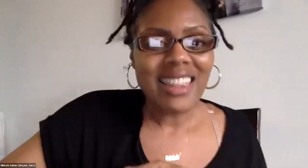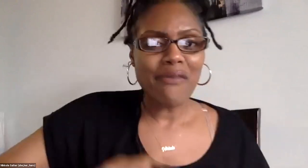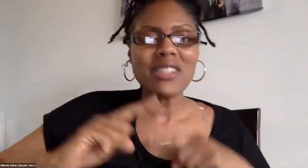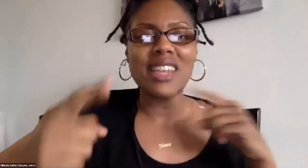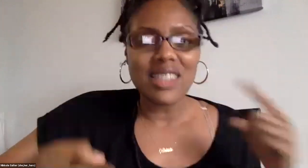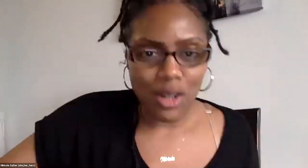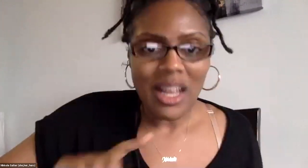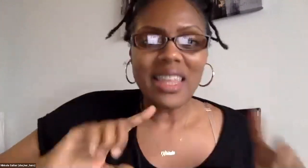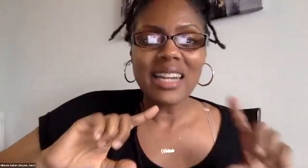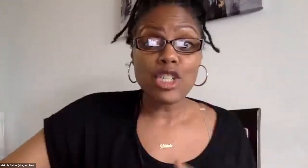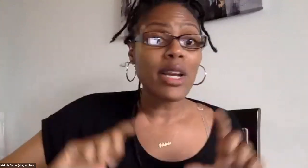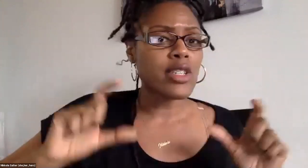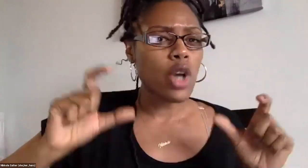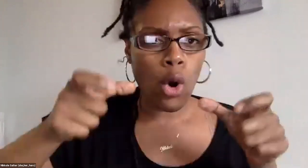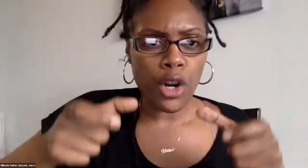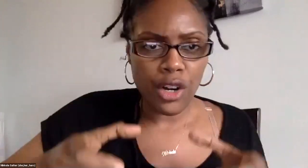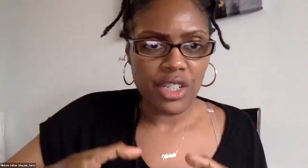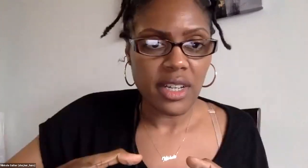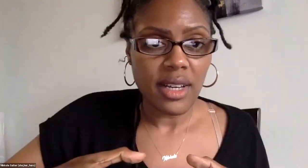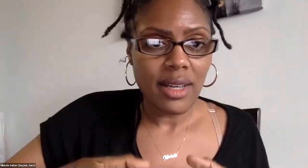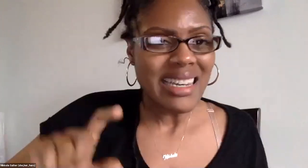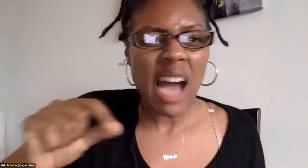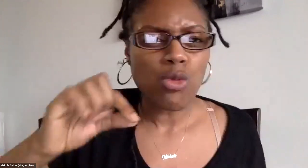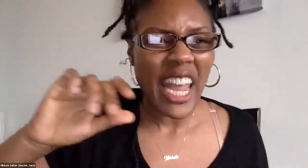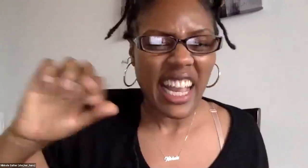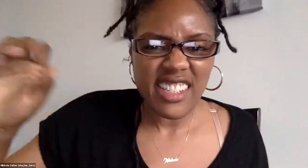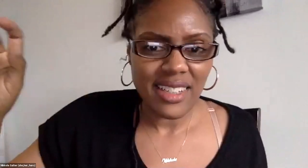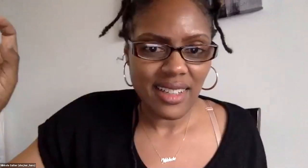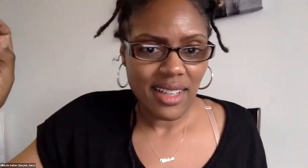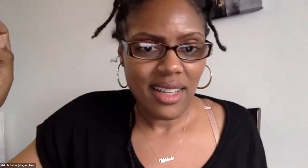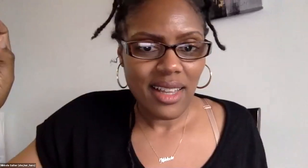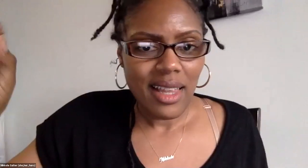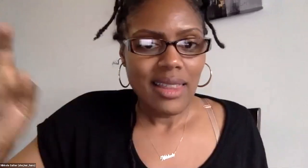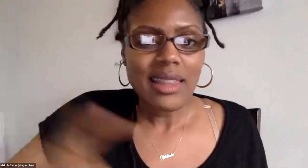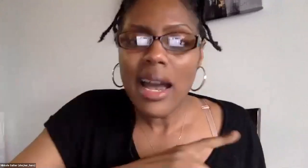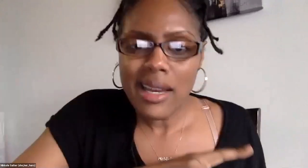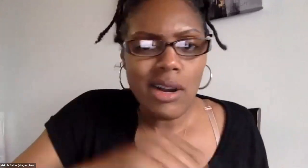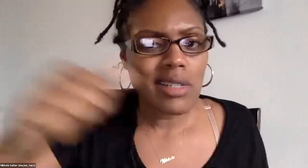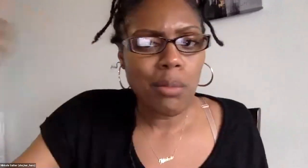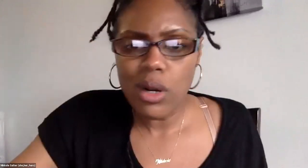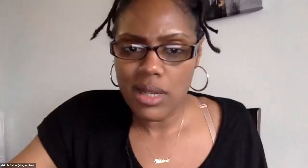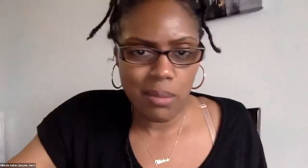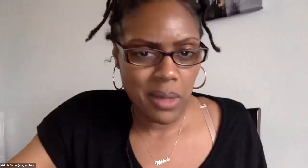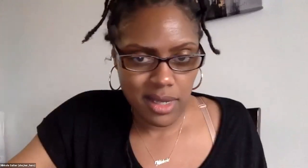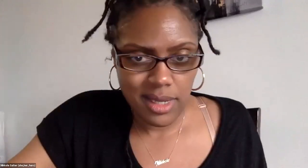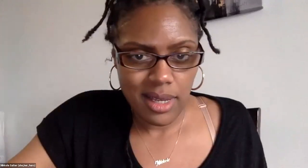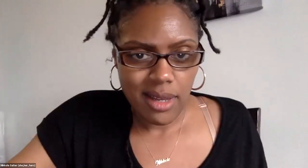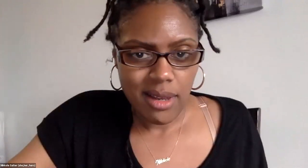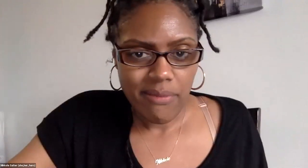Life is cyclical, that nature is ordered, not ranked. Lions are as important as the bees.